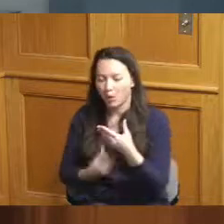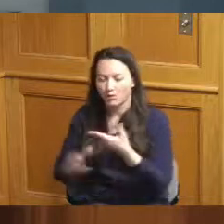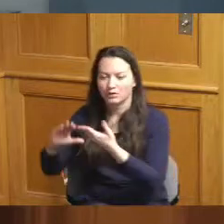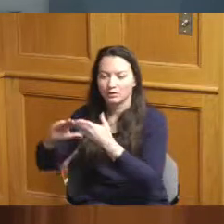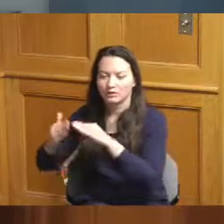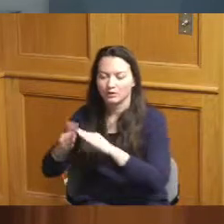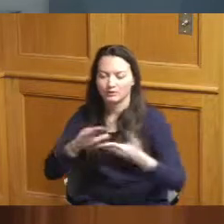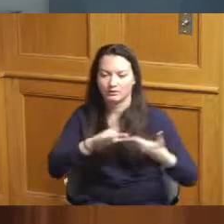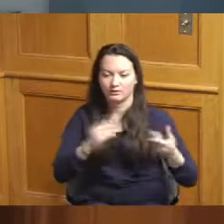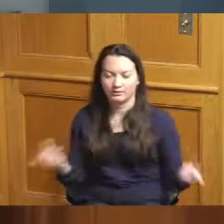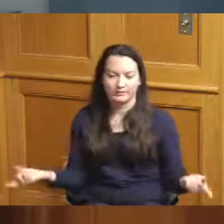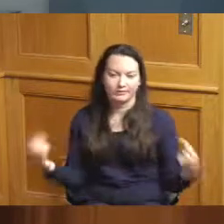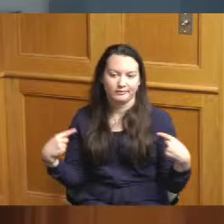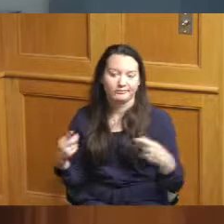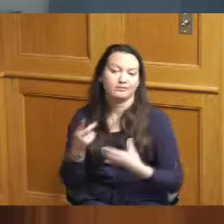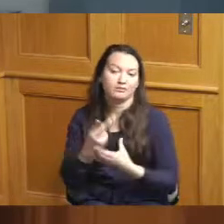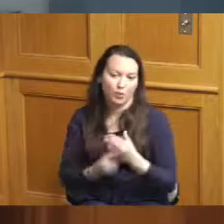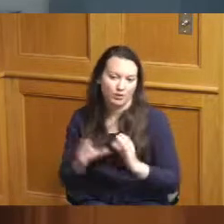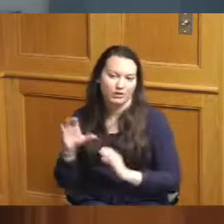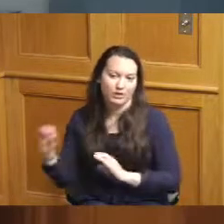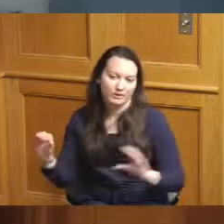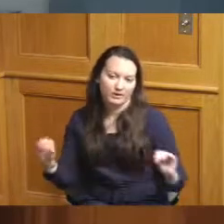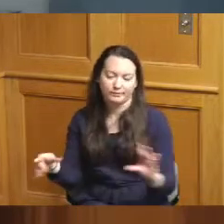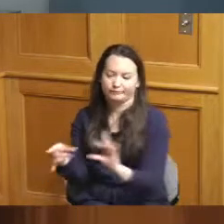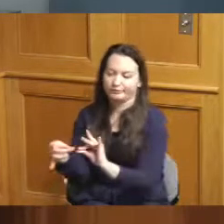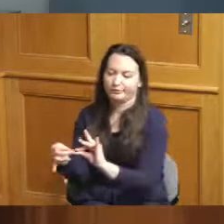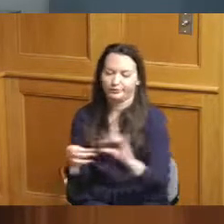attend in both companies so that they could speak on their own behalf but